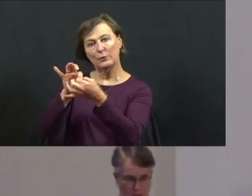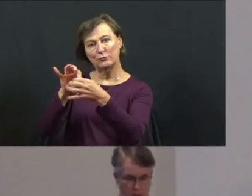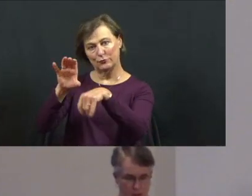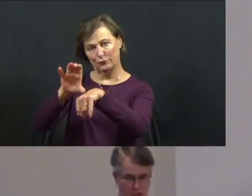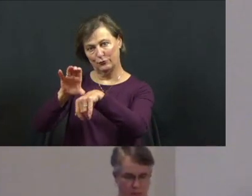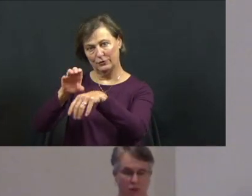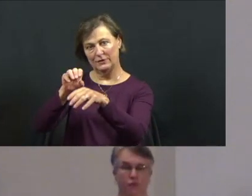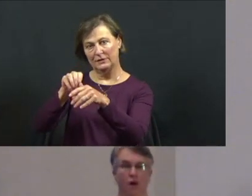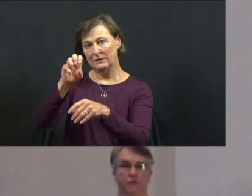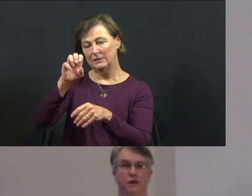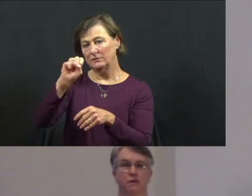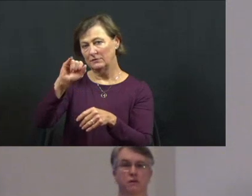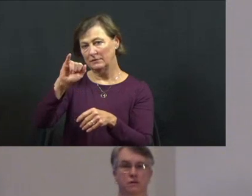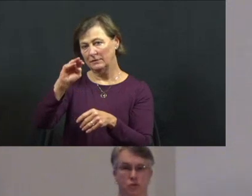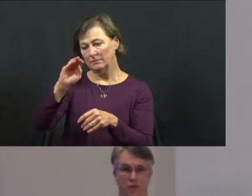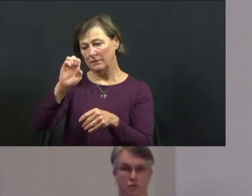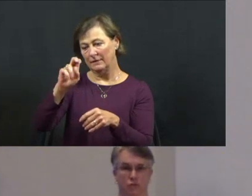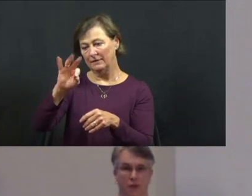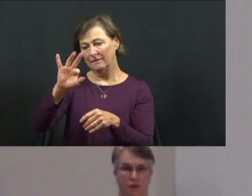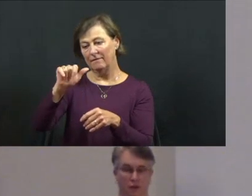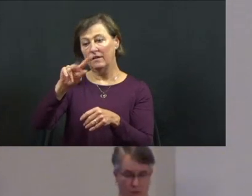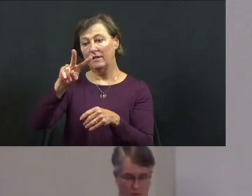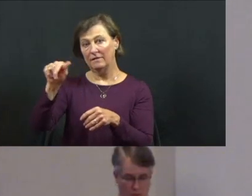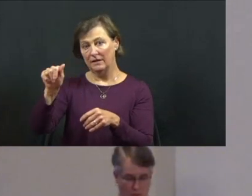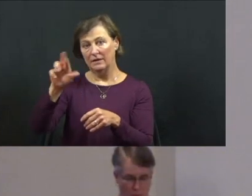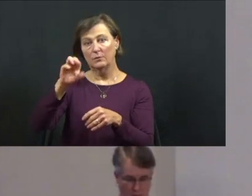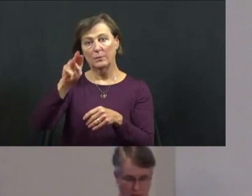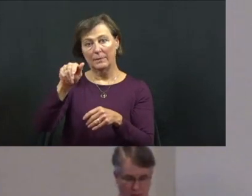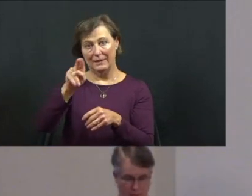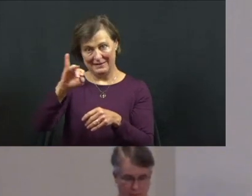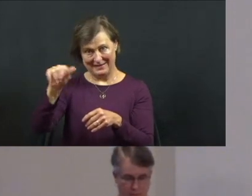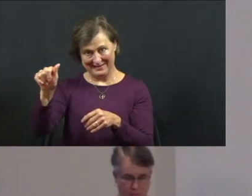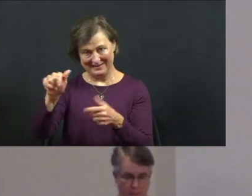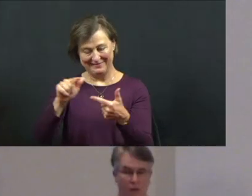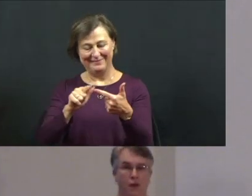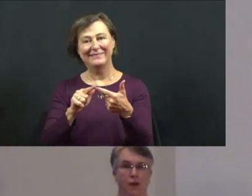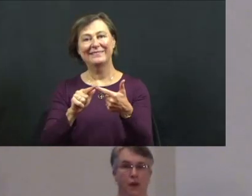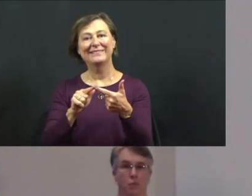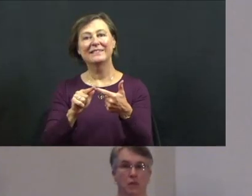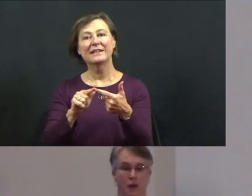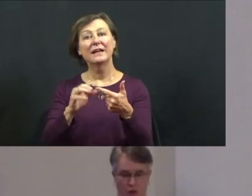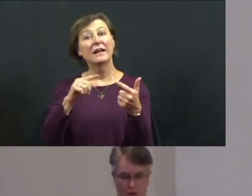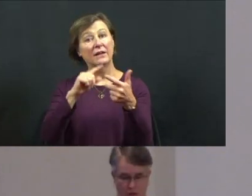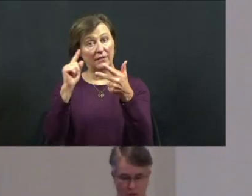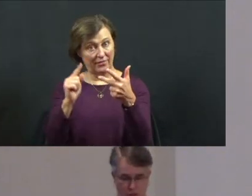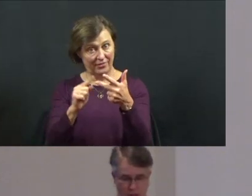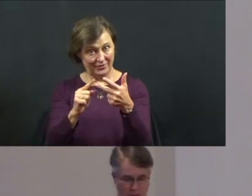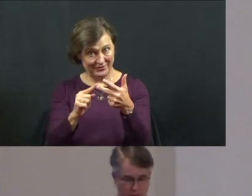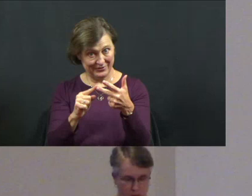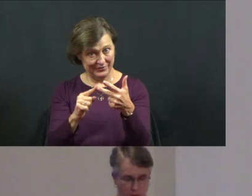in Simenfalva, Transylvania, Romania, and we light our third chalice